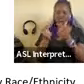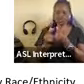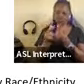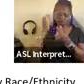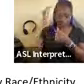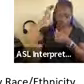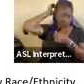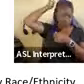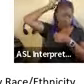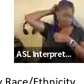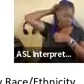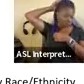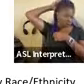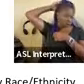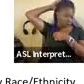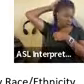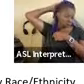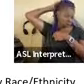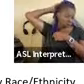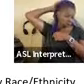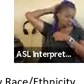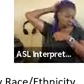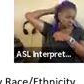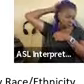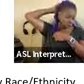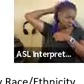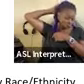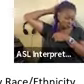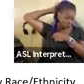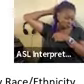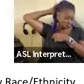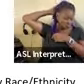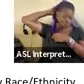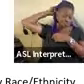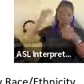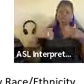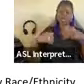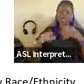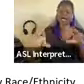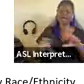older age groups, especially our very vulnerable elderly population, and we're